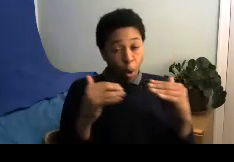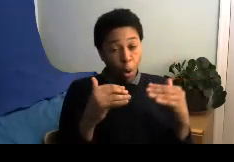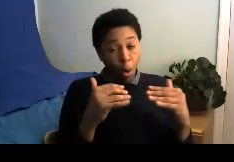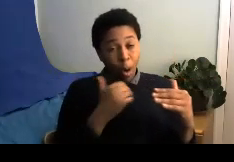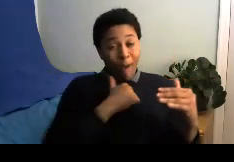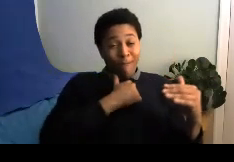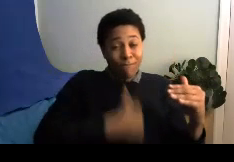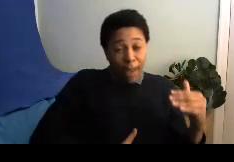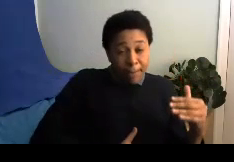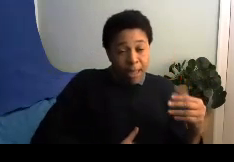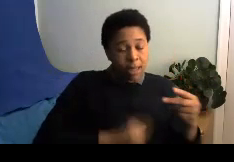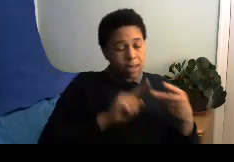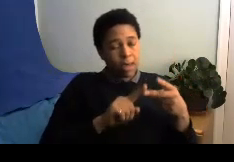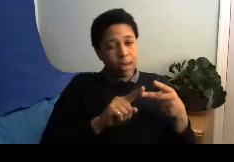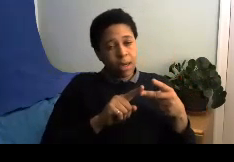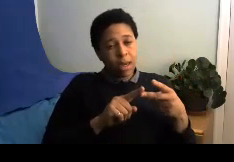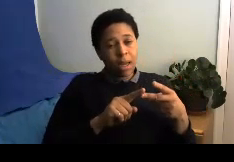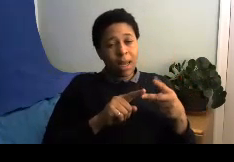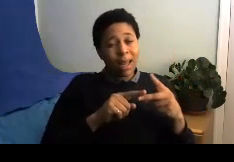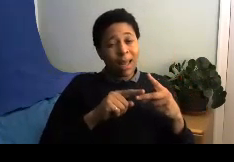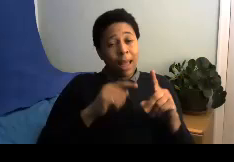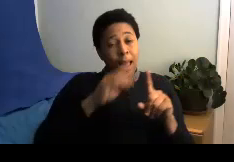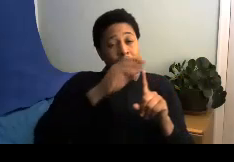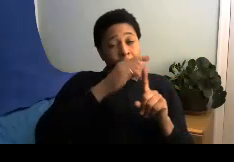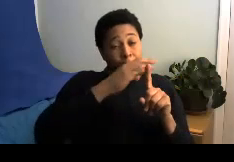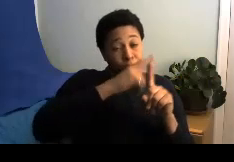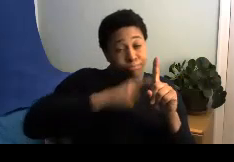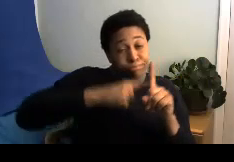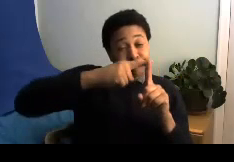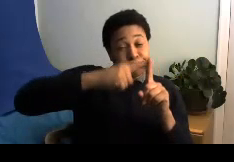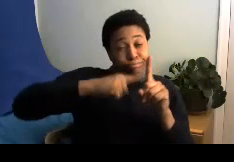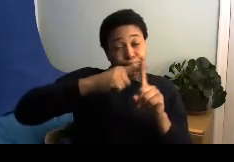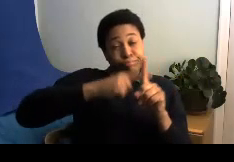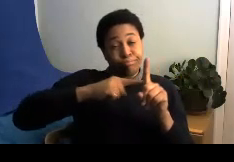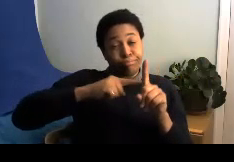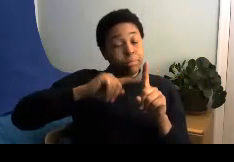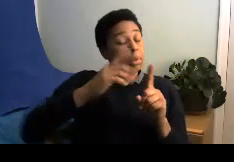you know, climate change, etc, etc. It's really appealing to